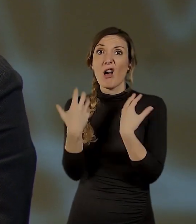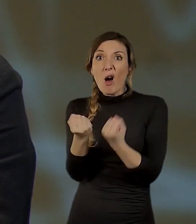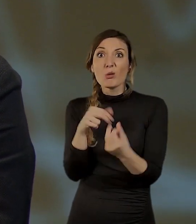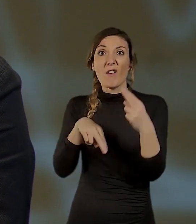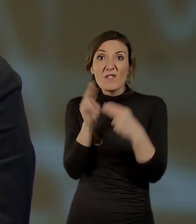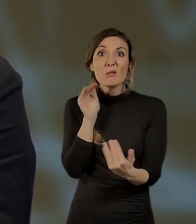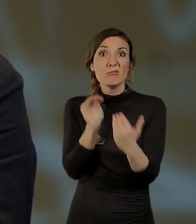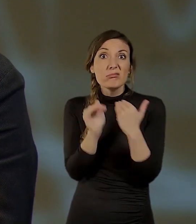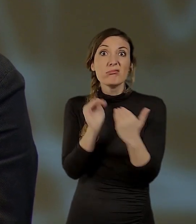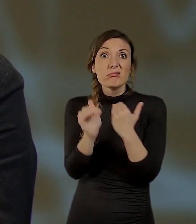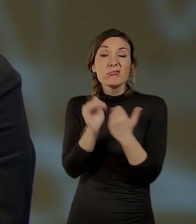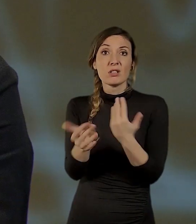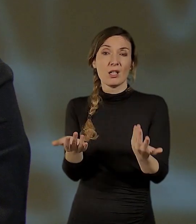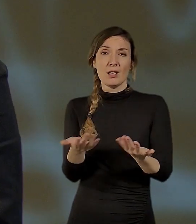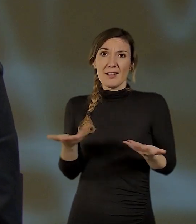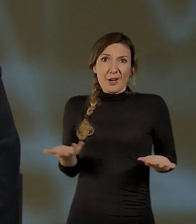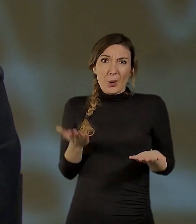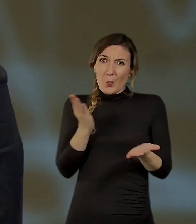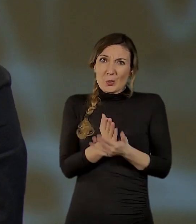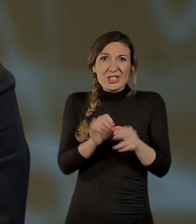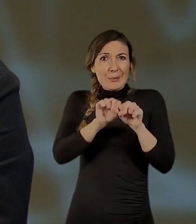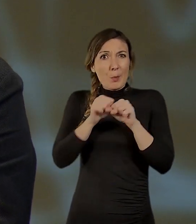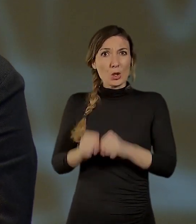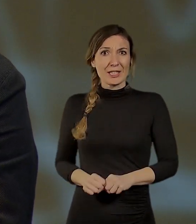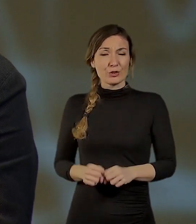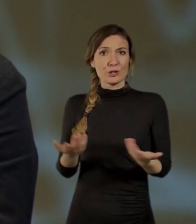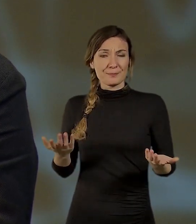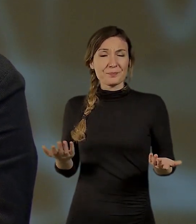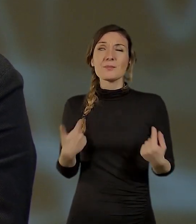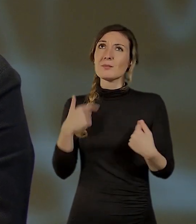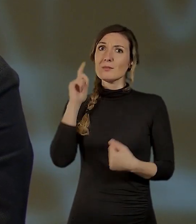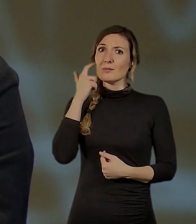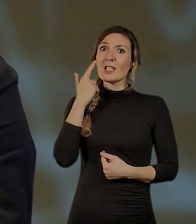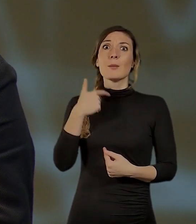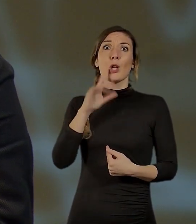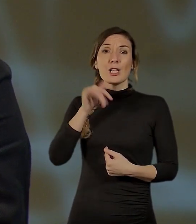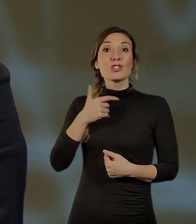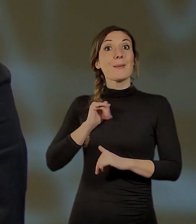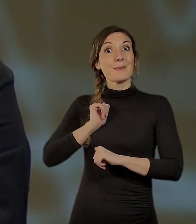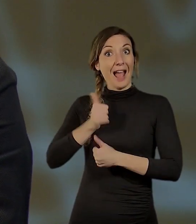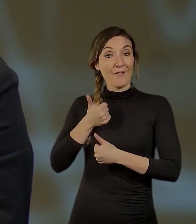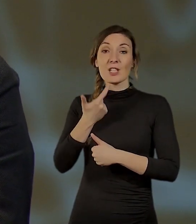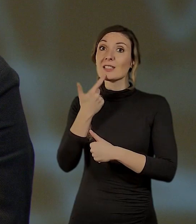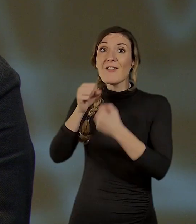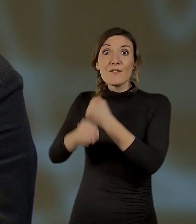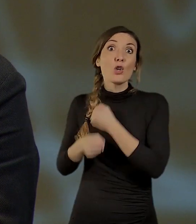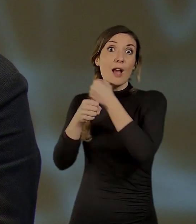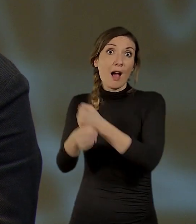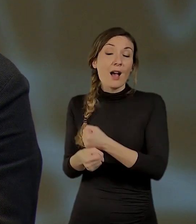And we knew they needed it. And a lot of other things. So there were plenty of those ideas. It was incredibly important that we listened to each other